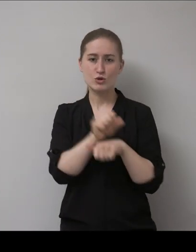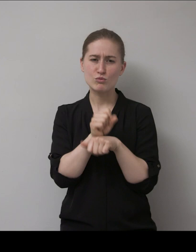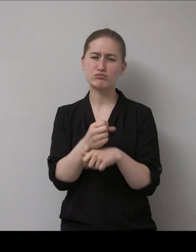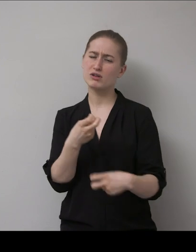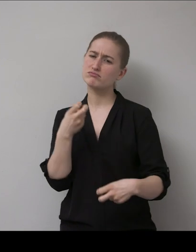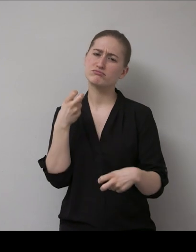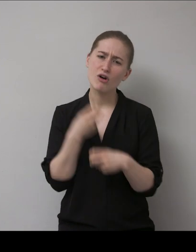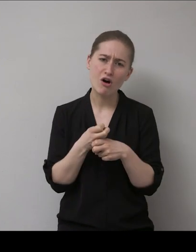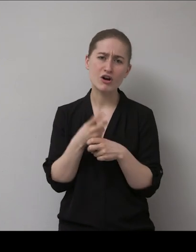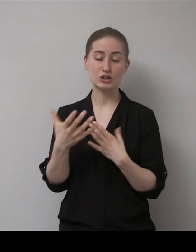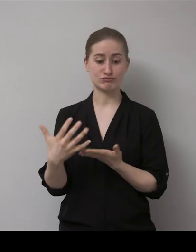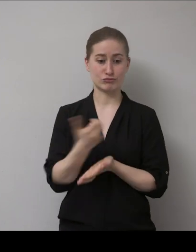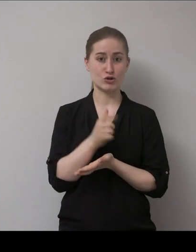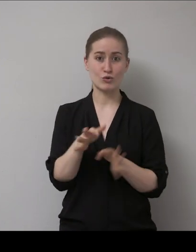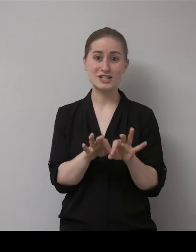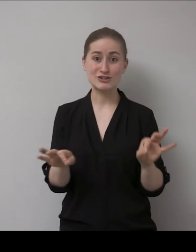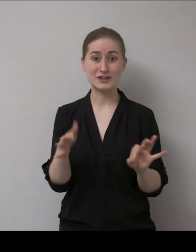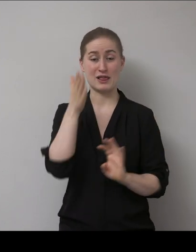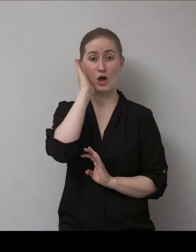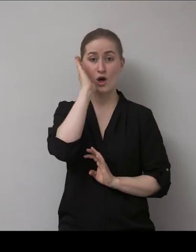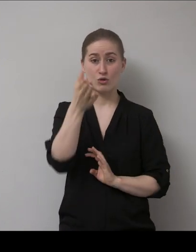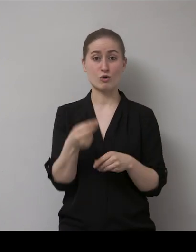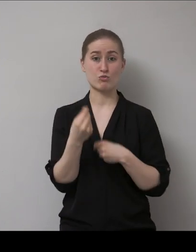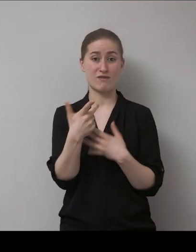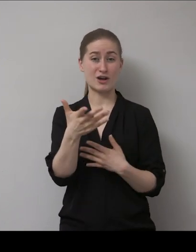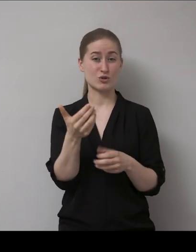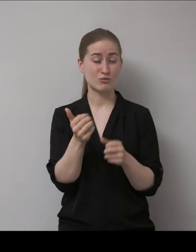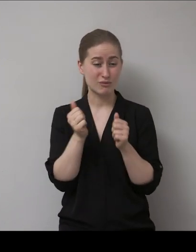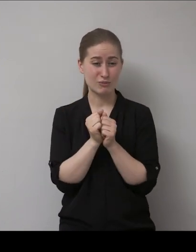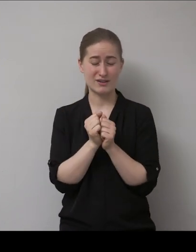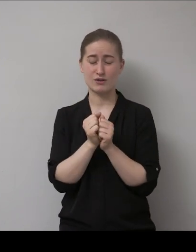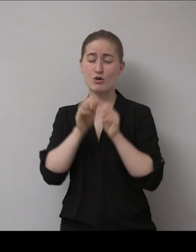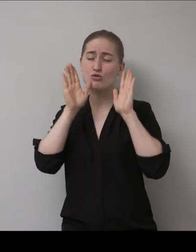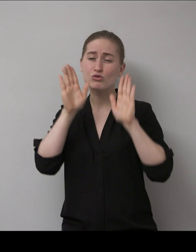and you've earned a degree that will provide you with a great opportunity,